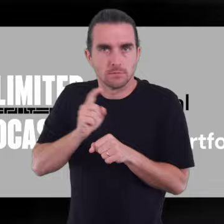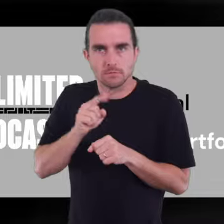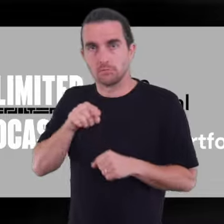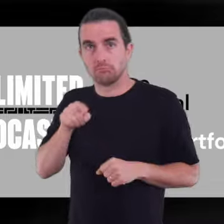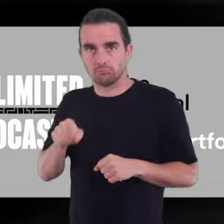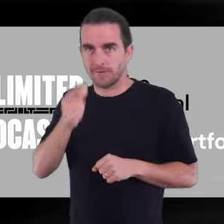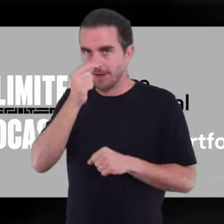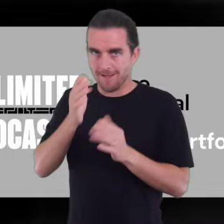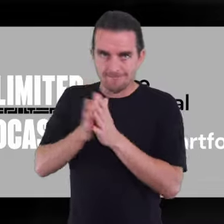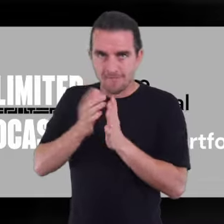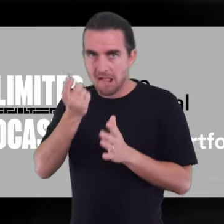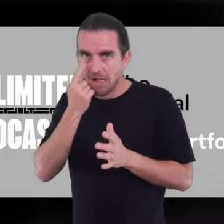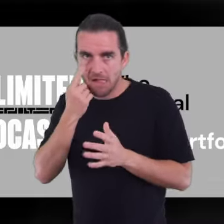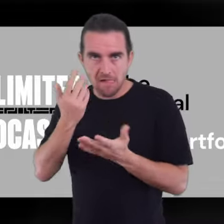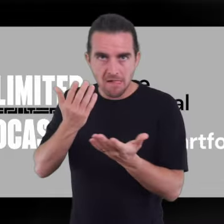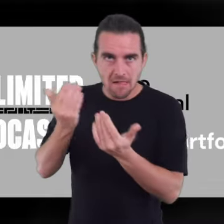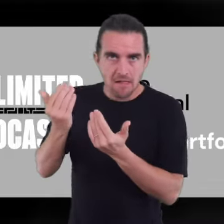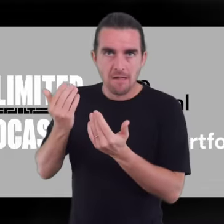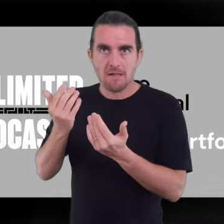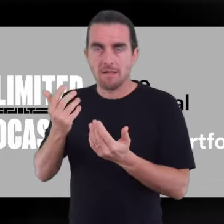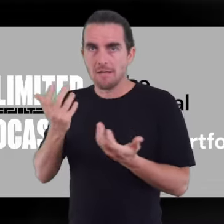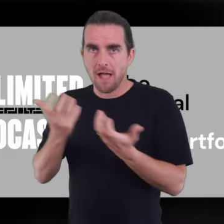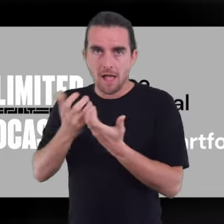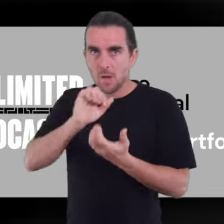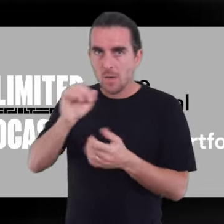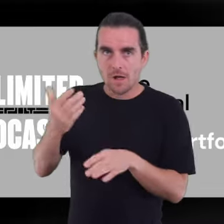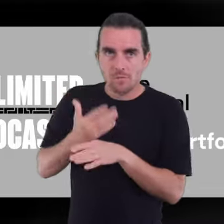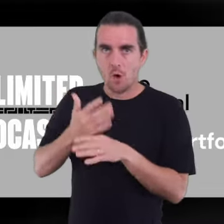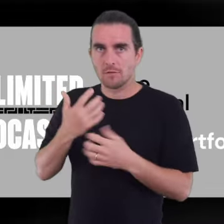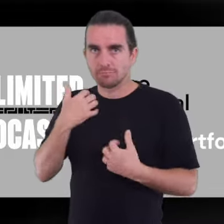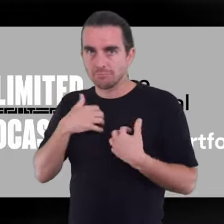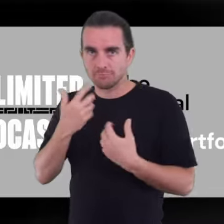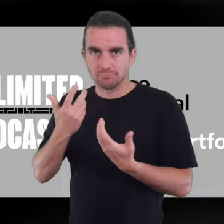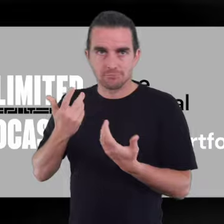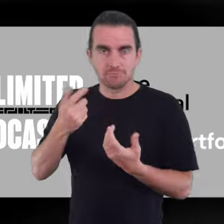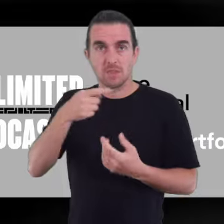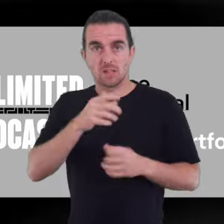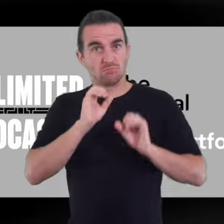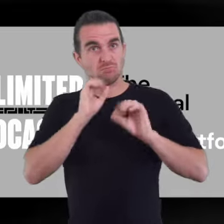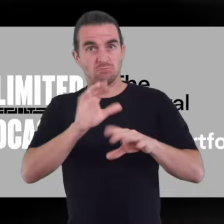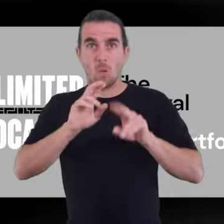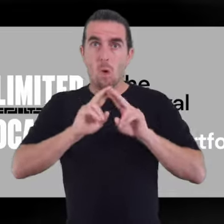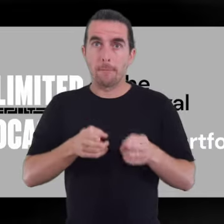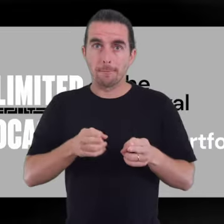and if that isn't, then you can have a piece of work that is kind of delivered to your home, and you can do it, and you can still participate in the festival, I guess.